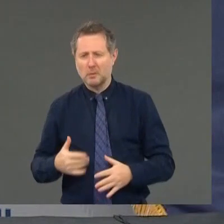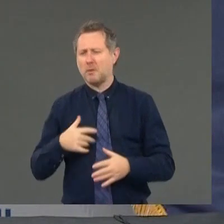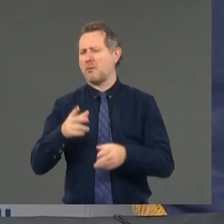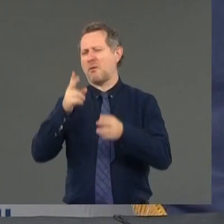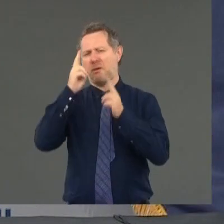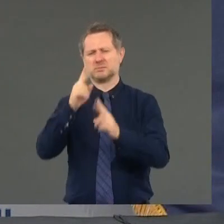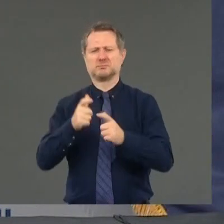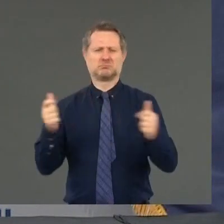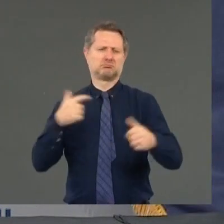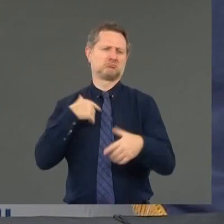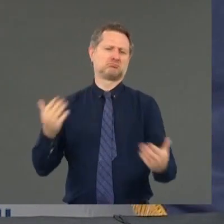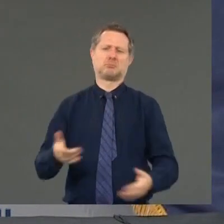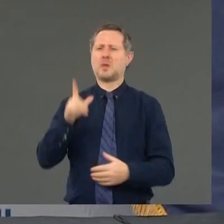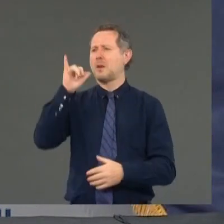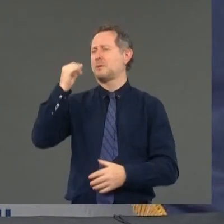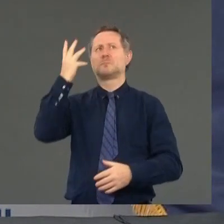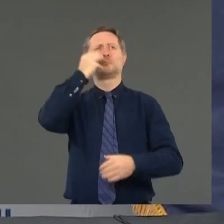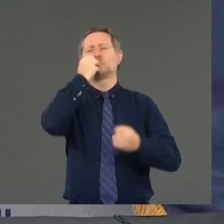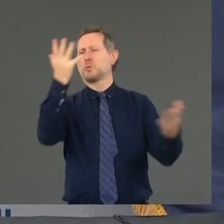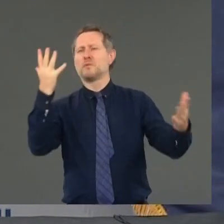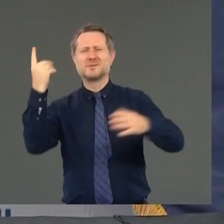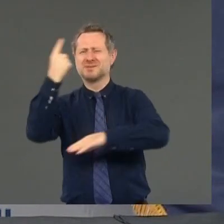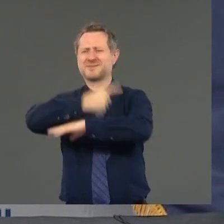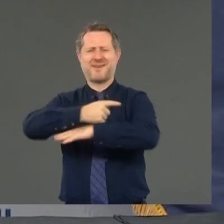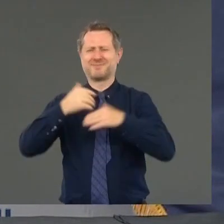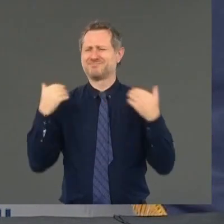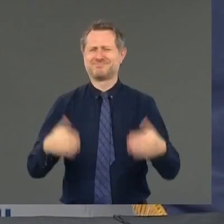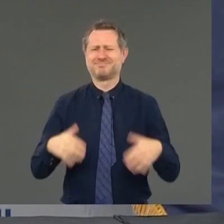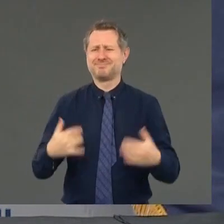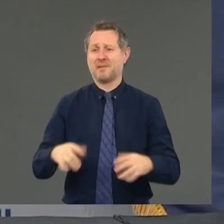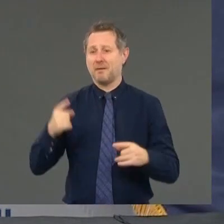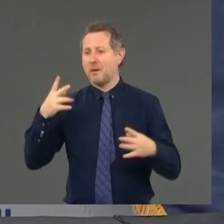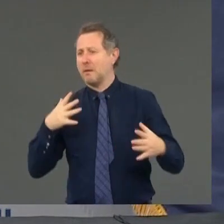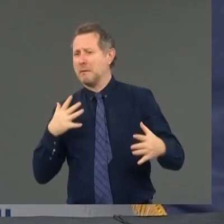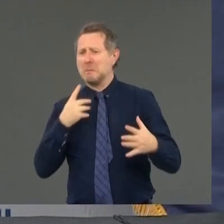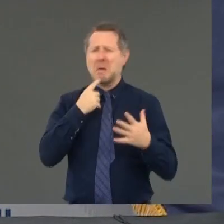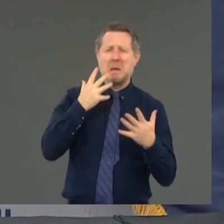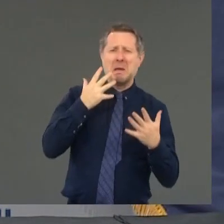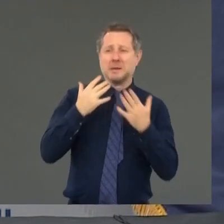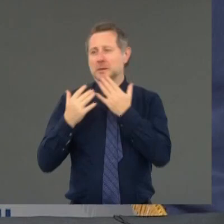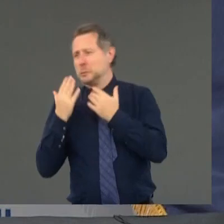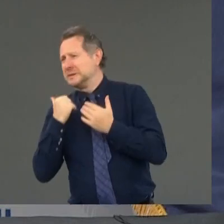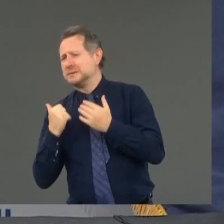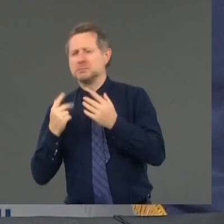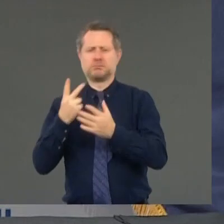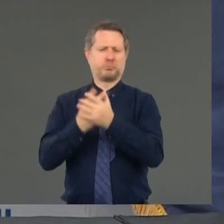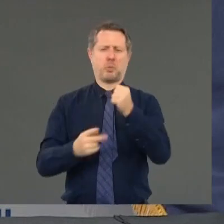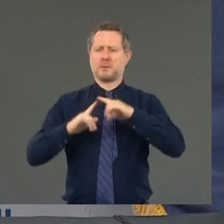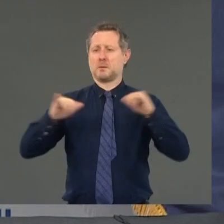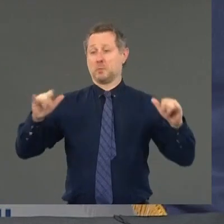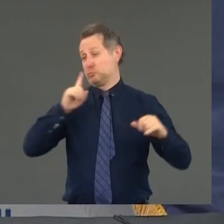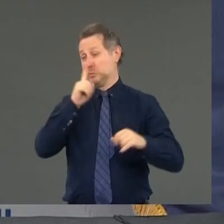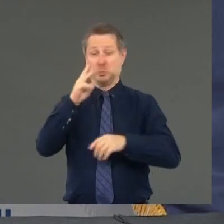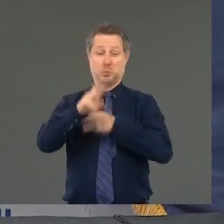AS I SAID, IT IS A PLEASURE TO BE ON LONG ISLAND. IT IS A BEAUTIFUL DAY.